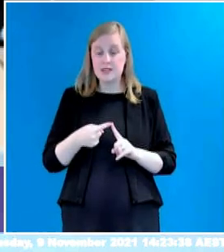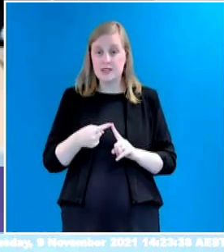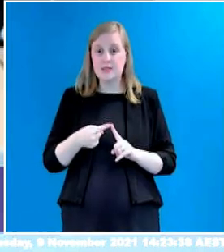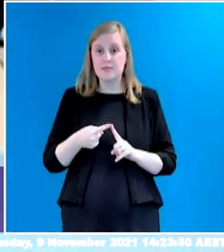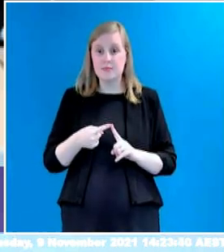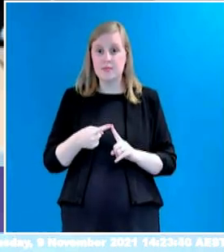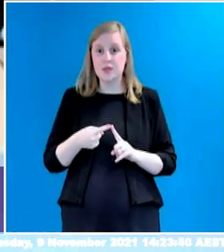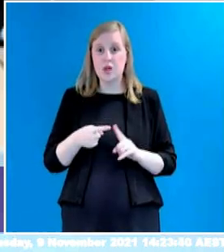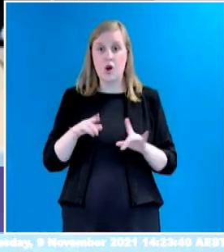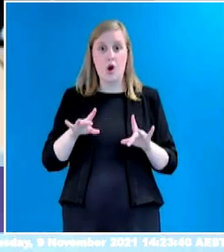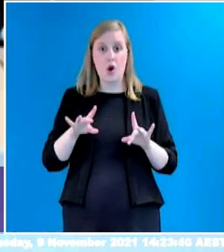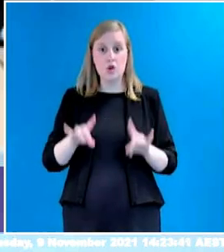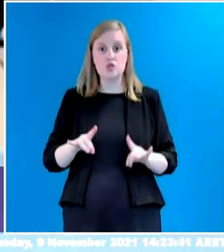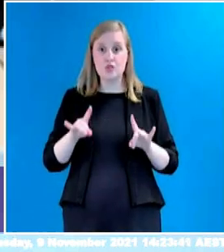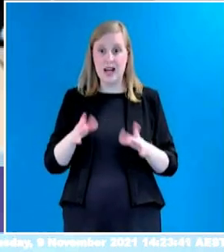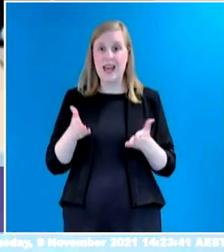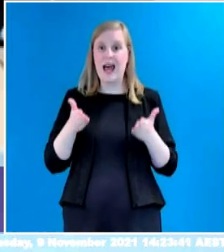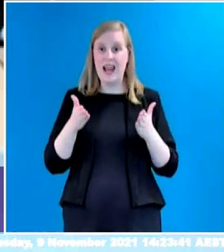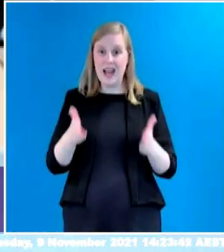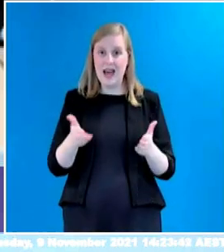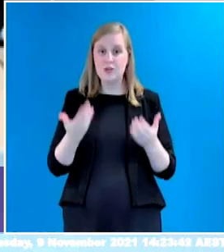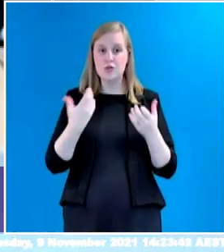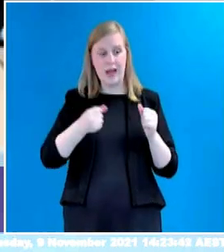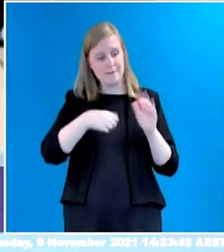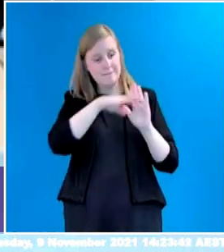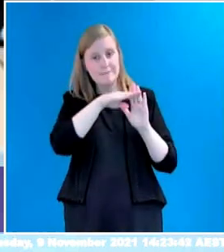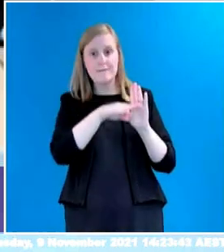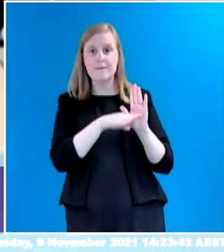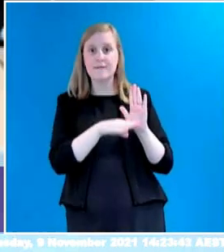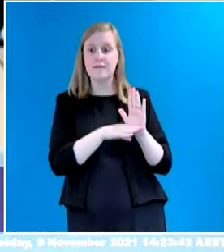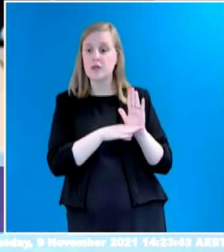health requirements for non-nationals.